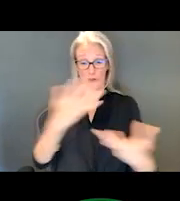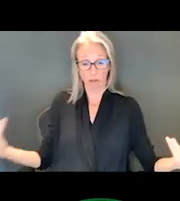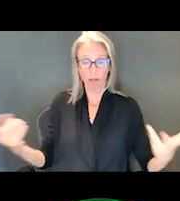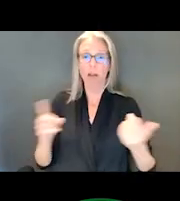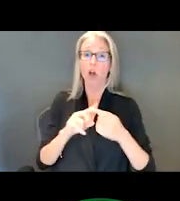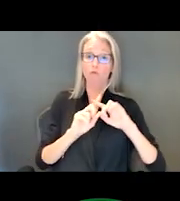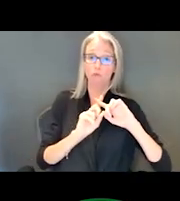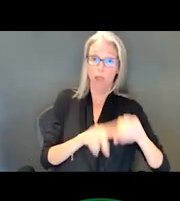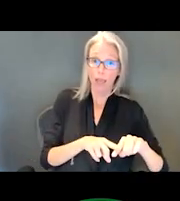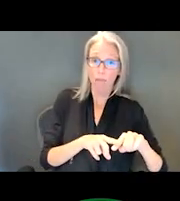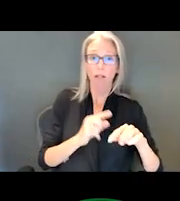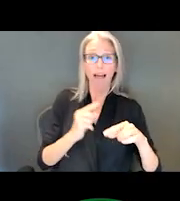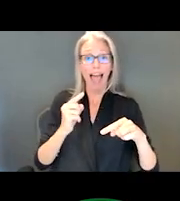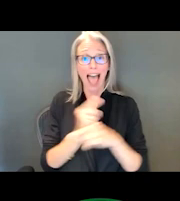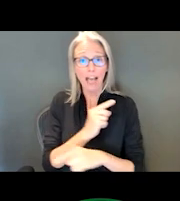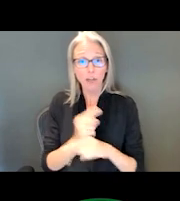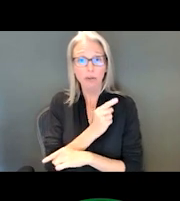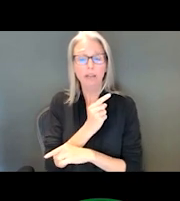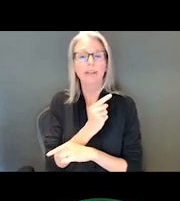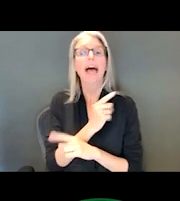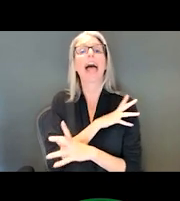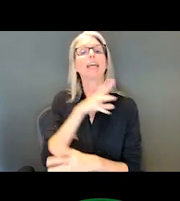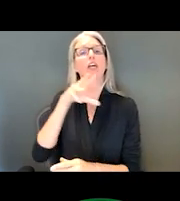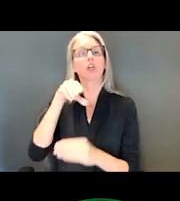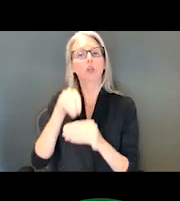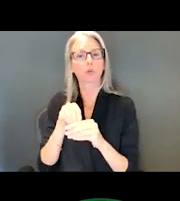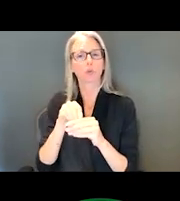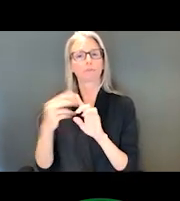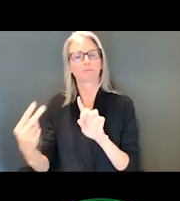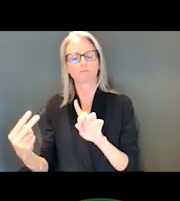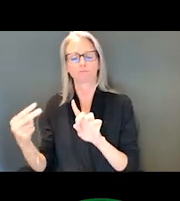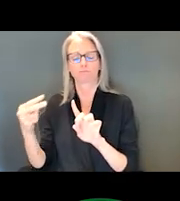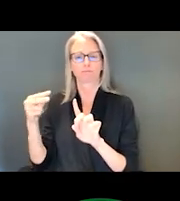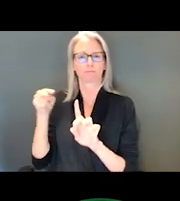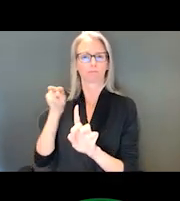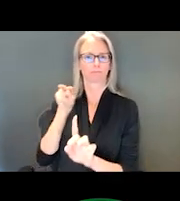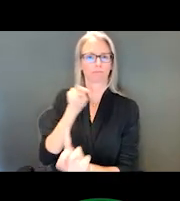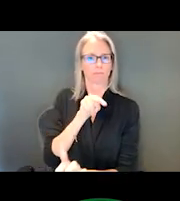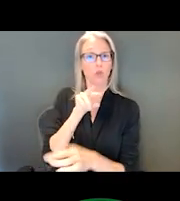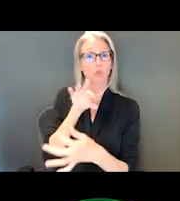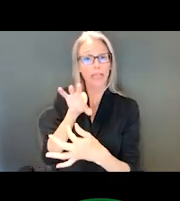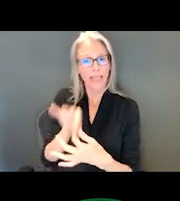to make sure that the right information is available to those who need it.